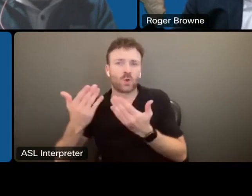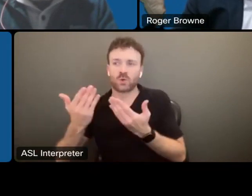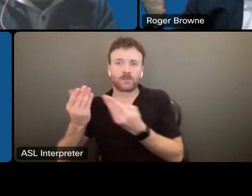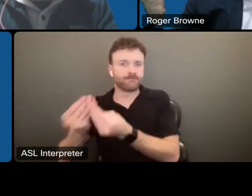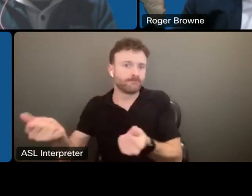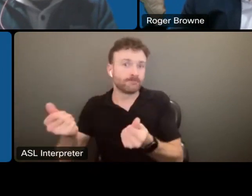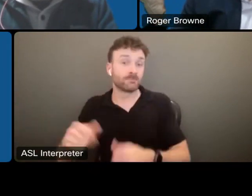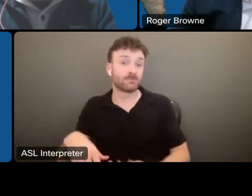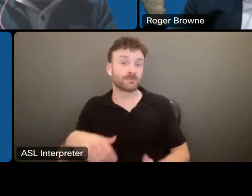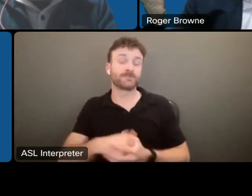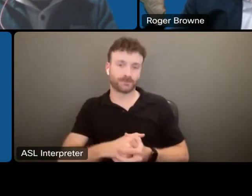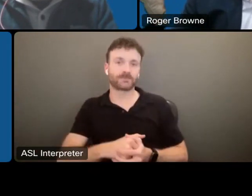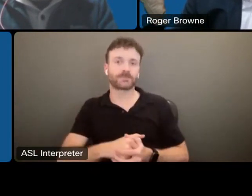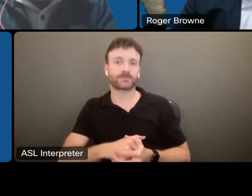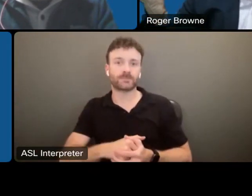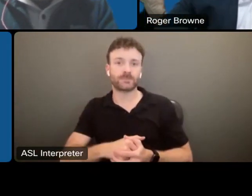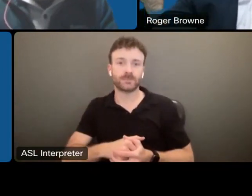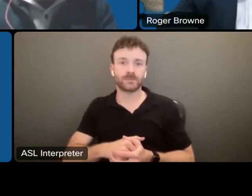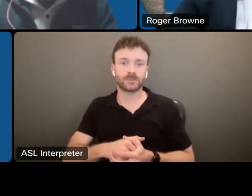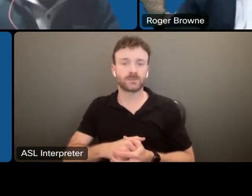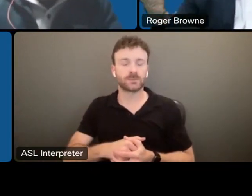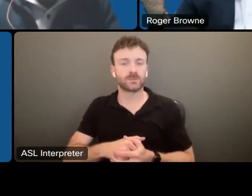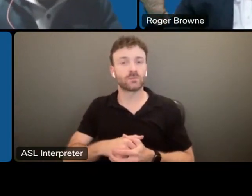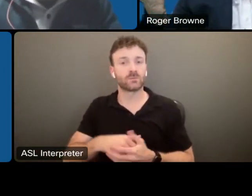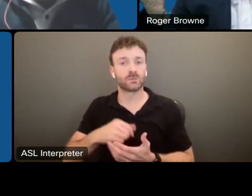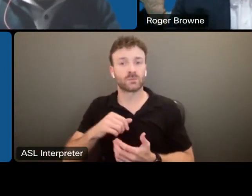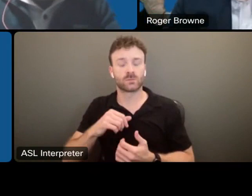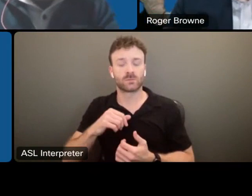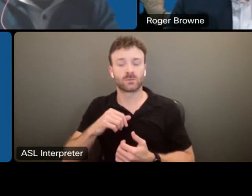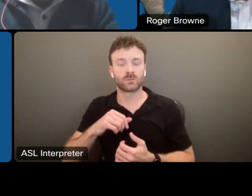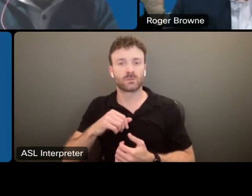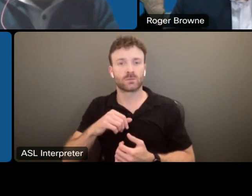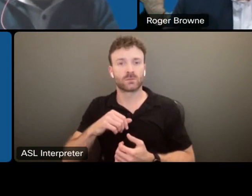That are acceptable. And really taking a little bit more of a collaborative